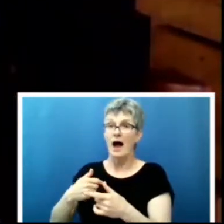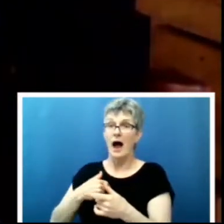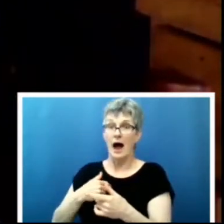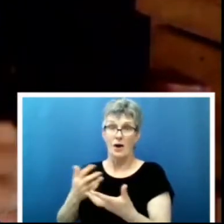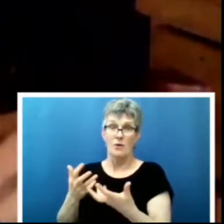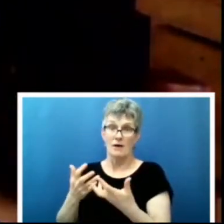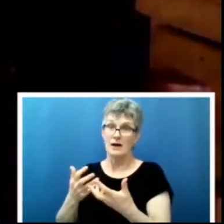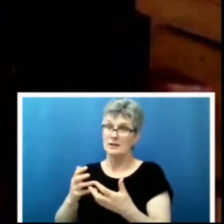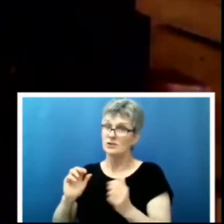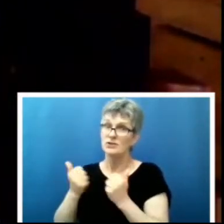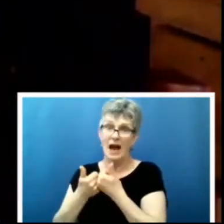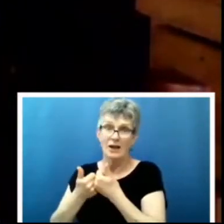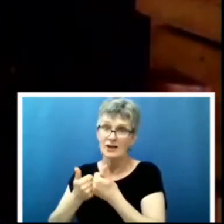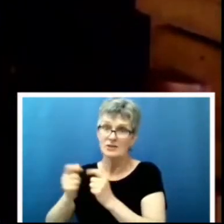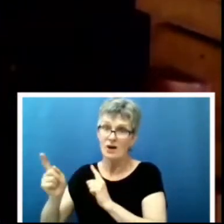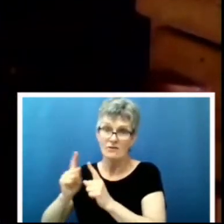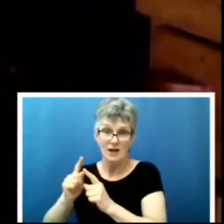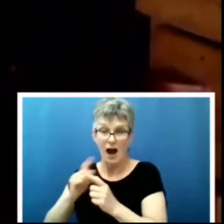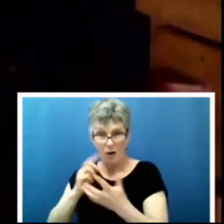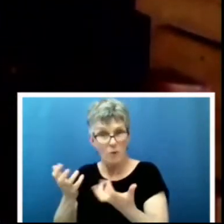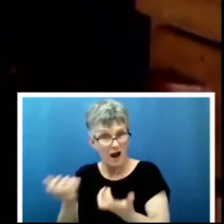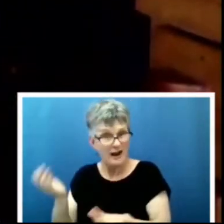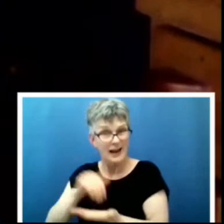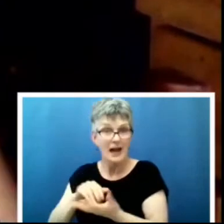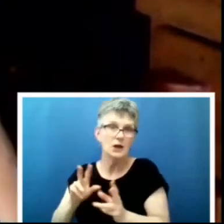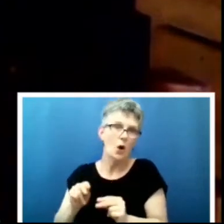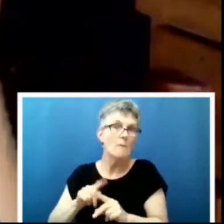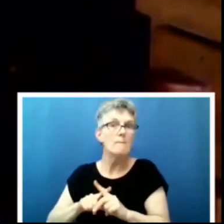You get more prowess with divisiveness.